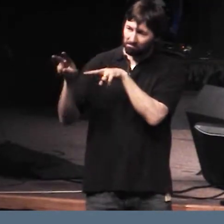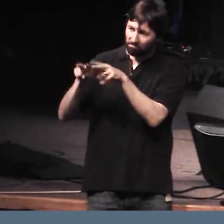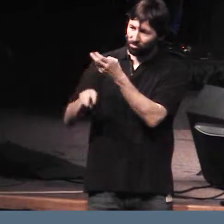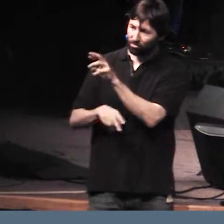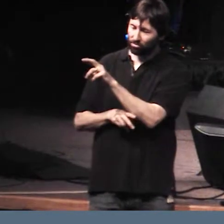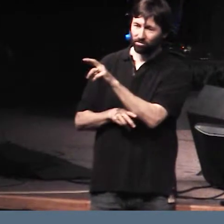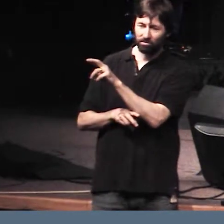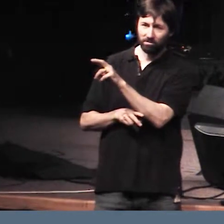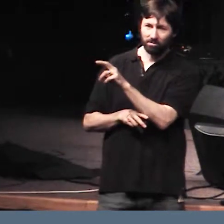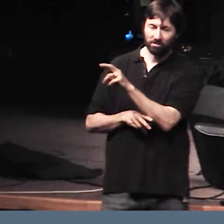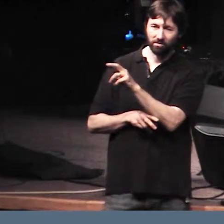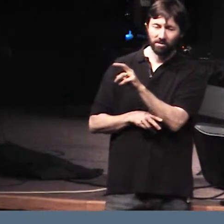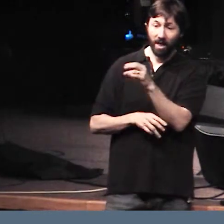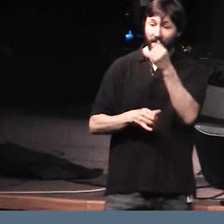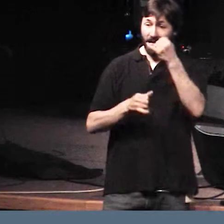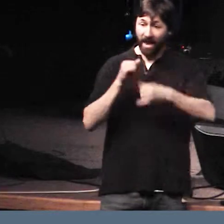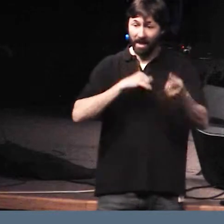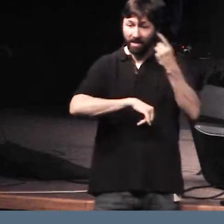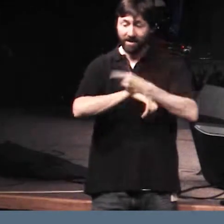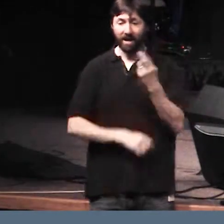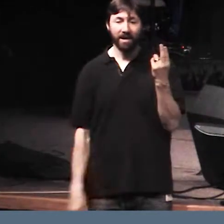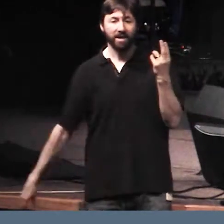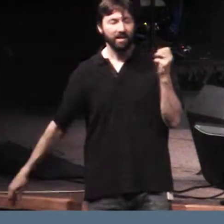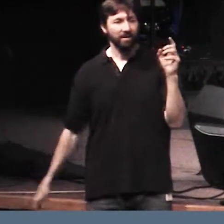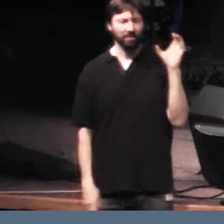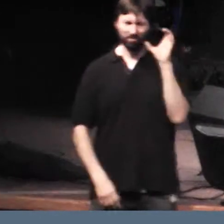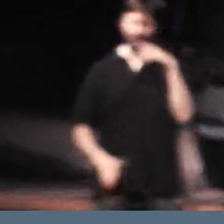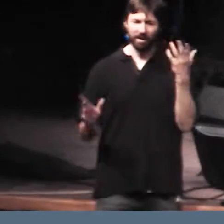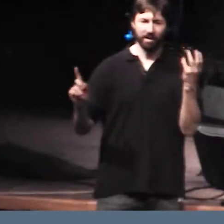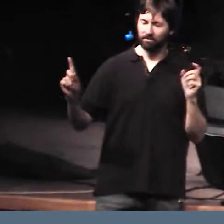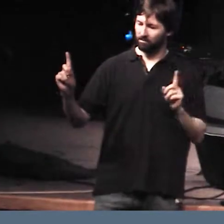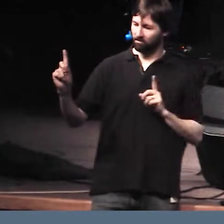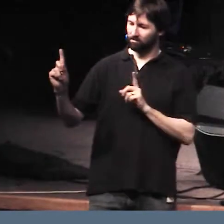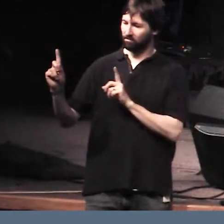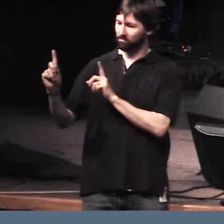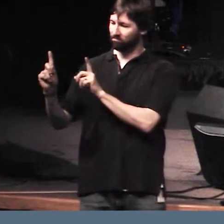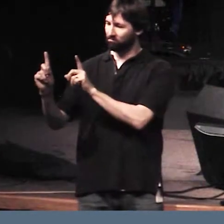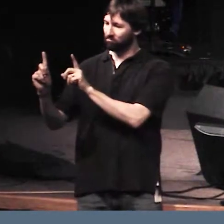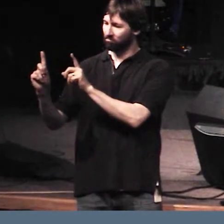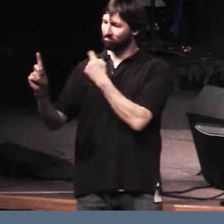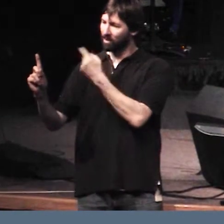and Boaz at the end of day he actually goes up and does something strange to Ruth he actually goes to Ruth and says Ruth